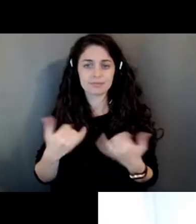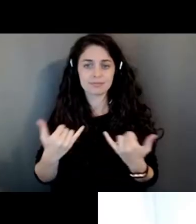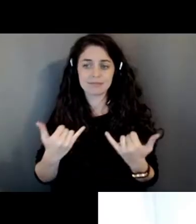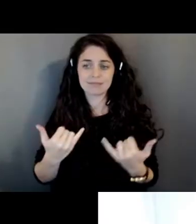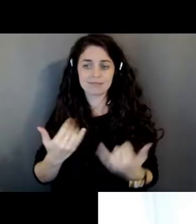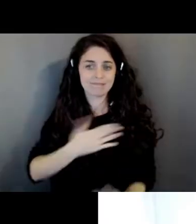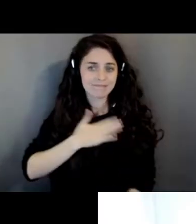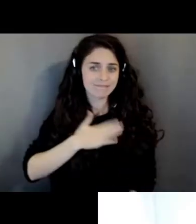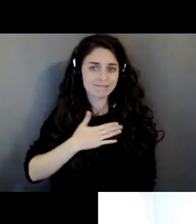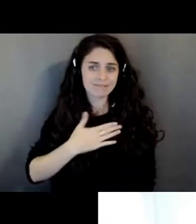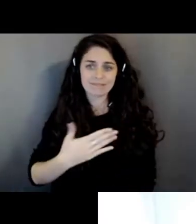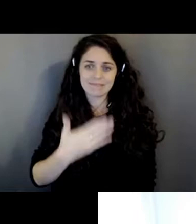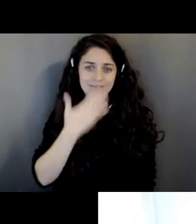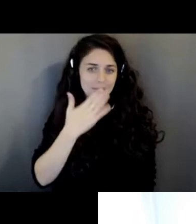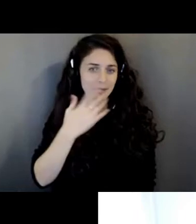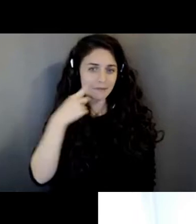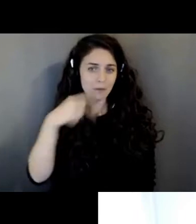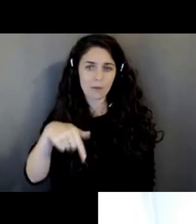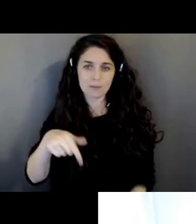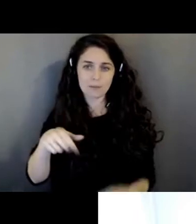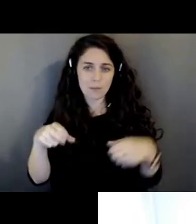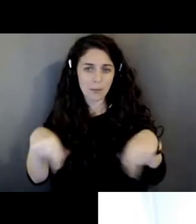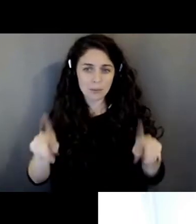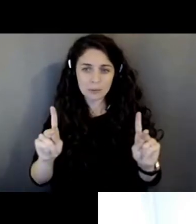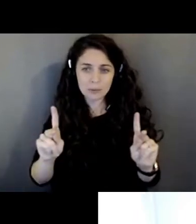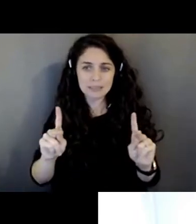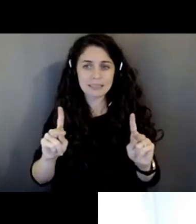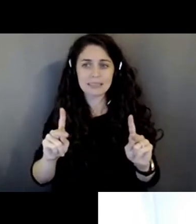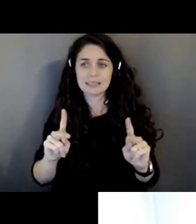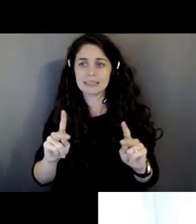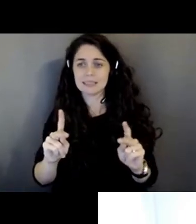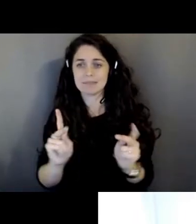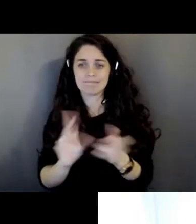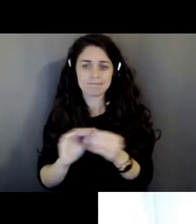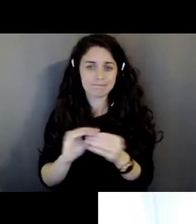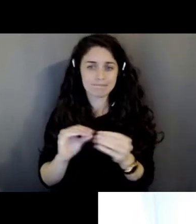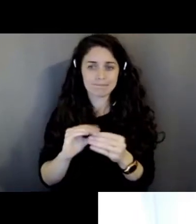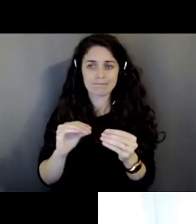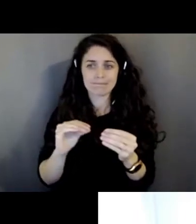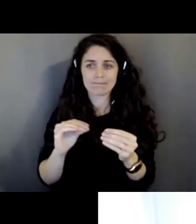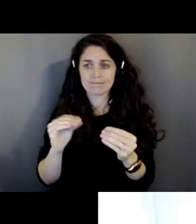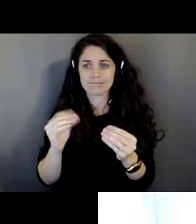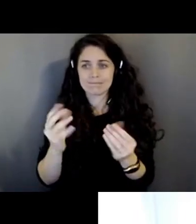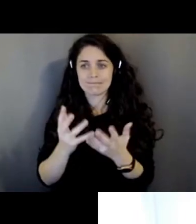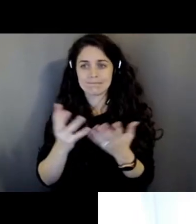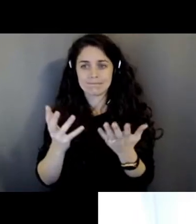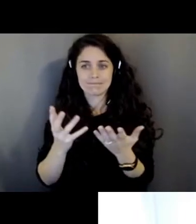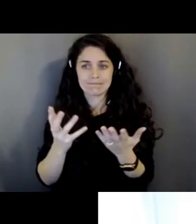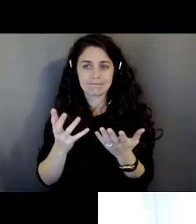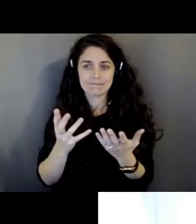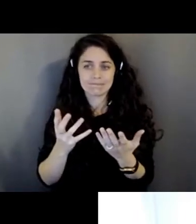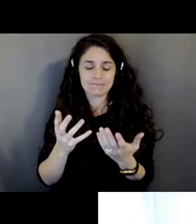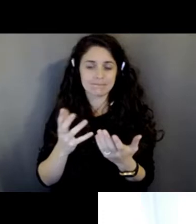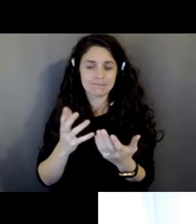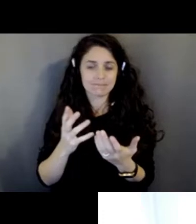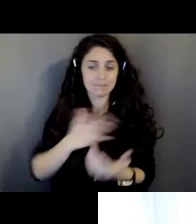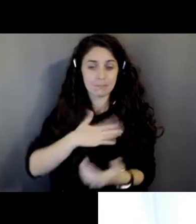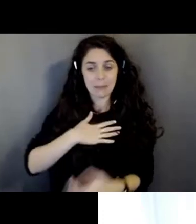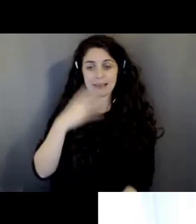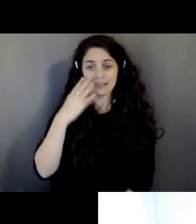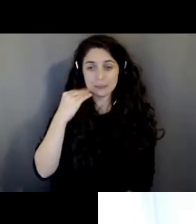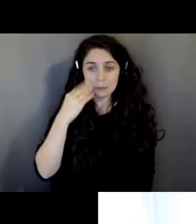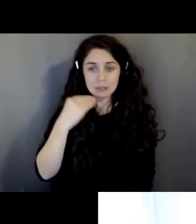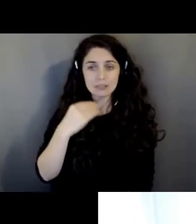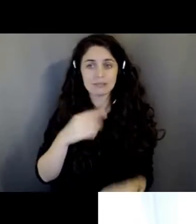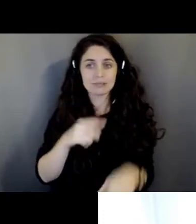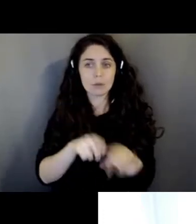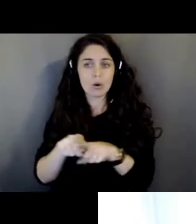for this opportunity to speak based on my experiences and also try to see if I can